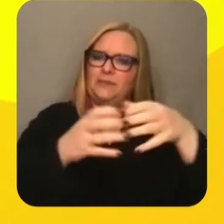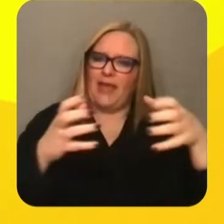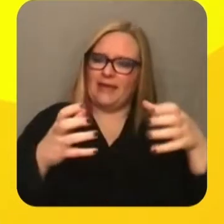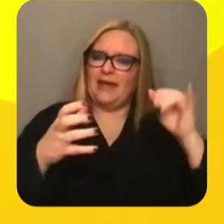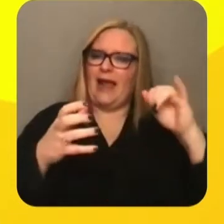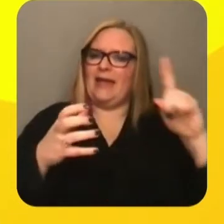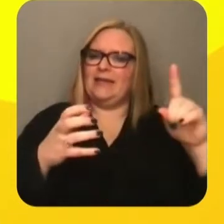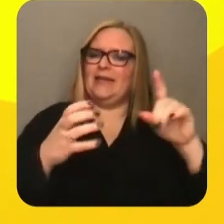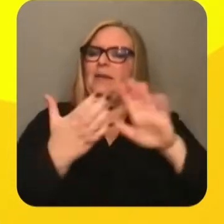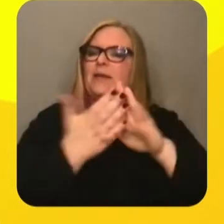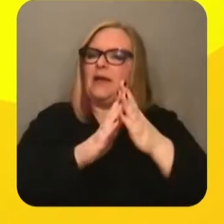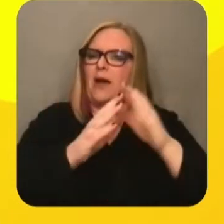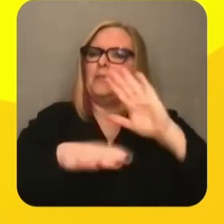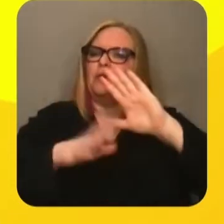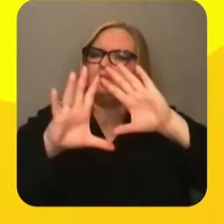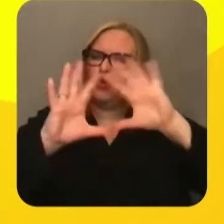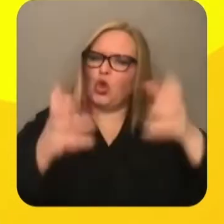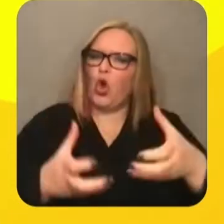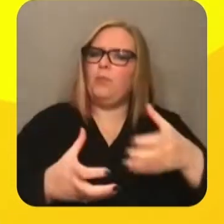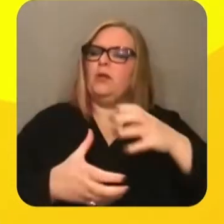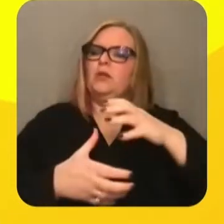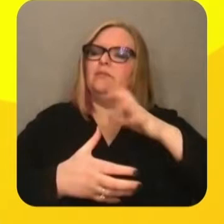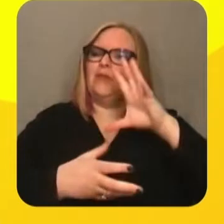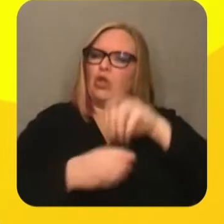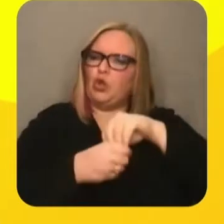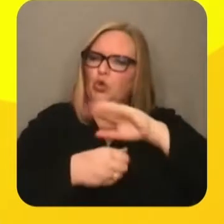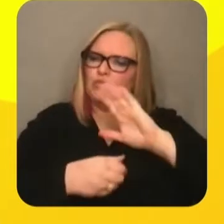So includes all of our 66-plus countries.